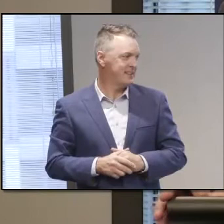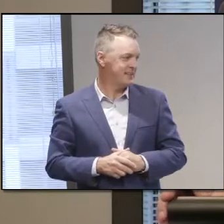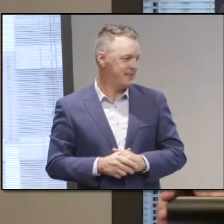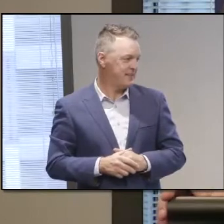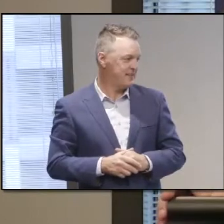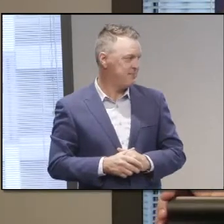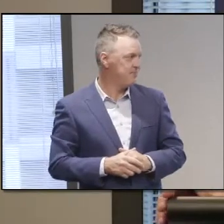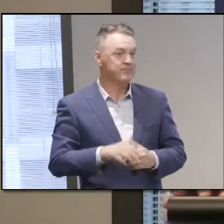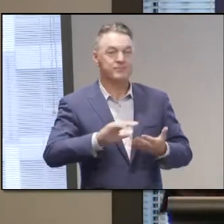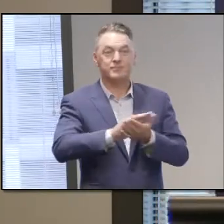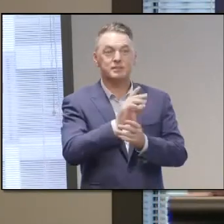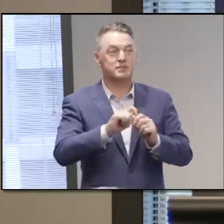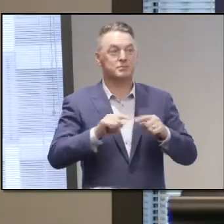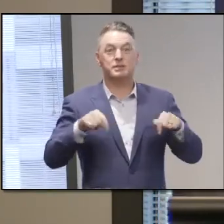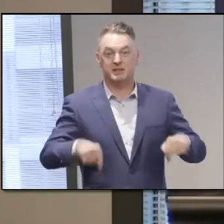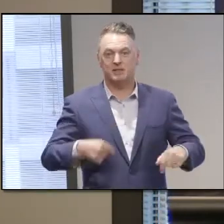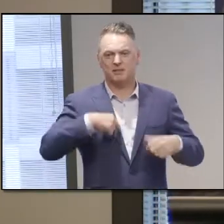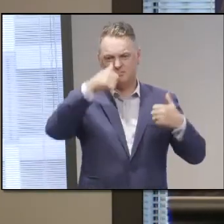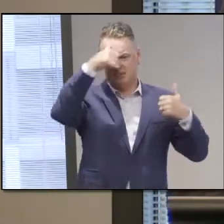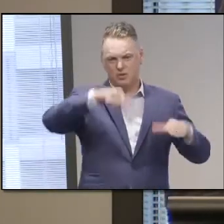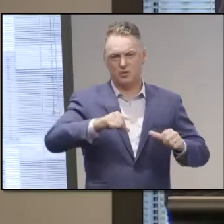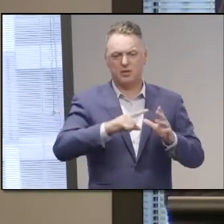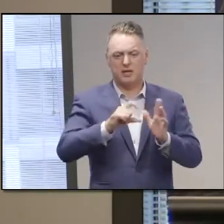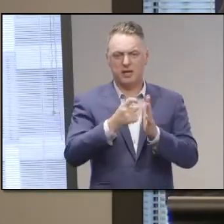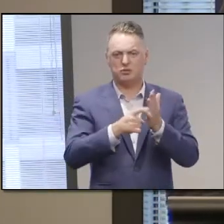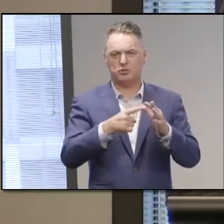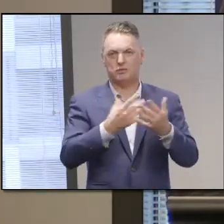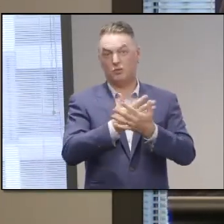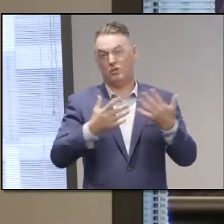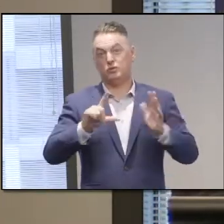It's a pleasure to be here. I've known Andrea for quite a long time. I m originally from Melbourne